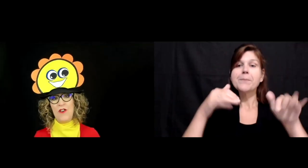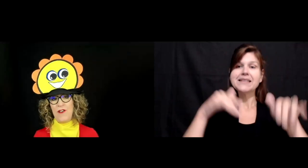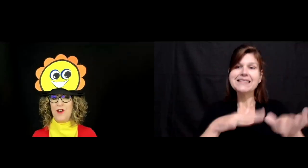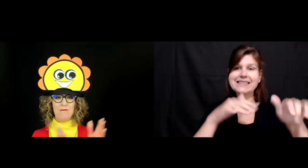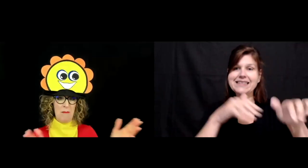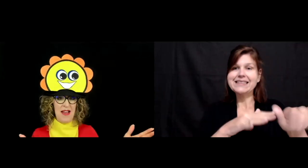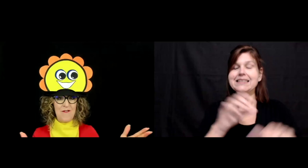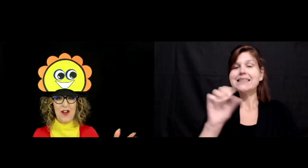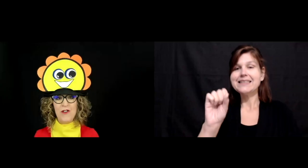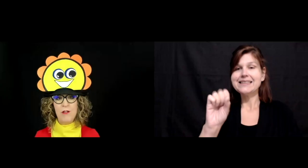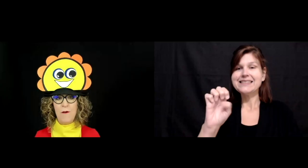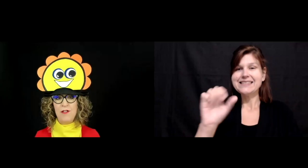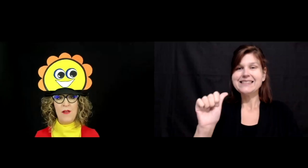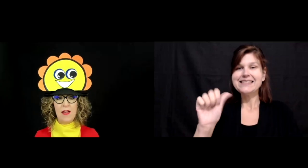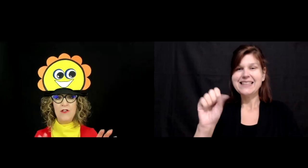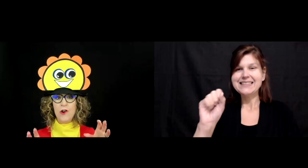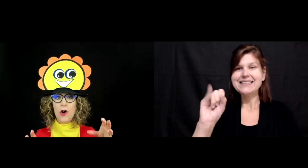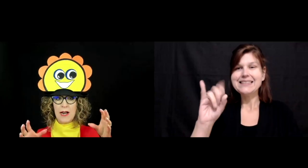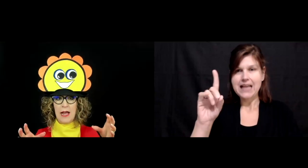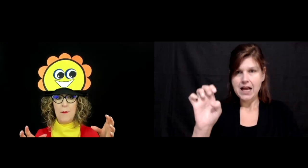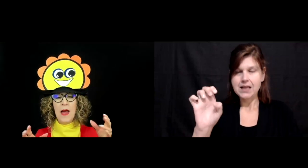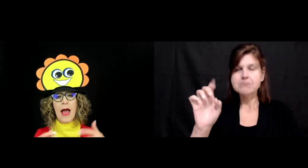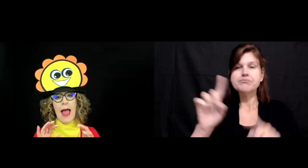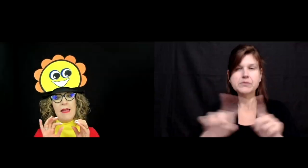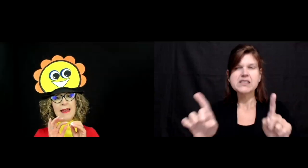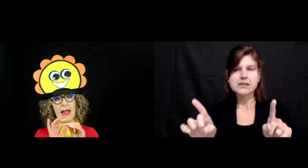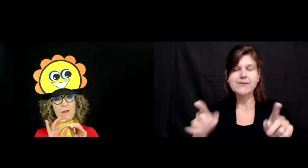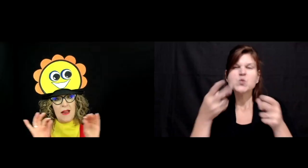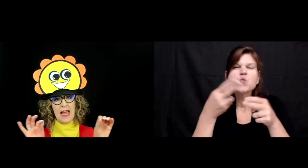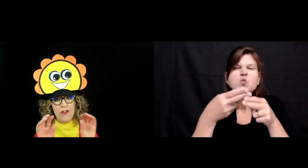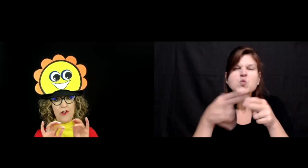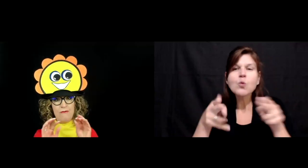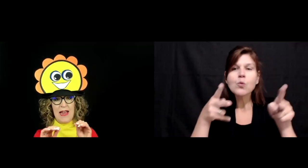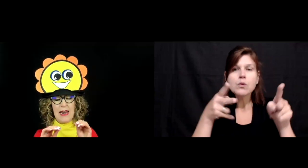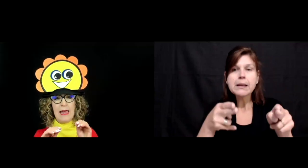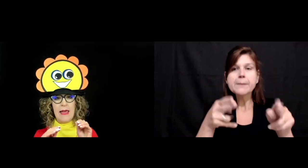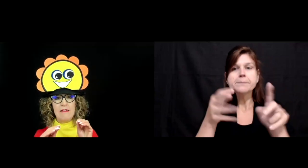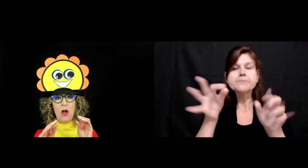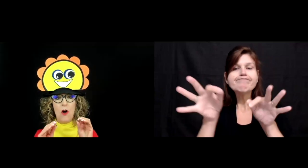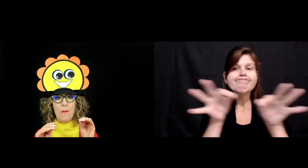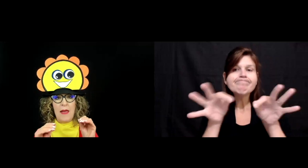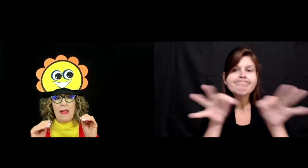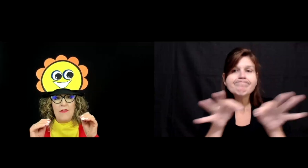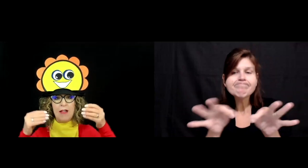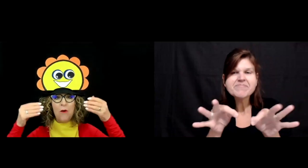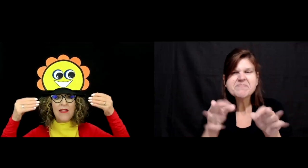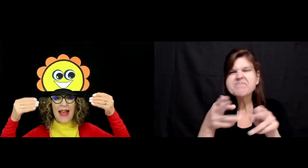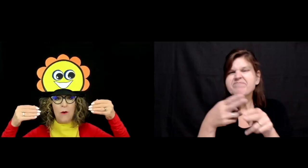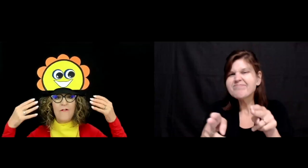which I've done many versions of. So it's a short clip. It's an explanation really, there's no sound